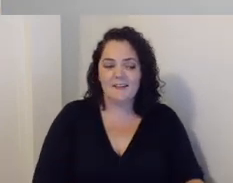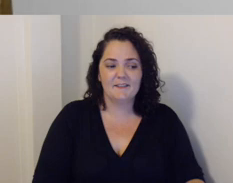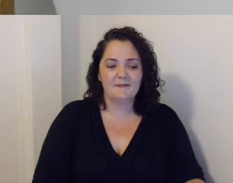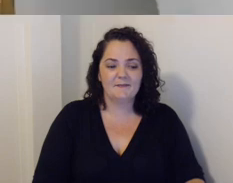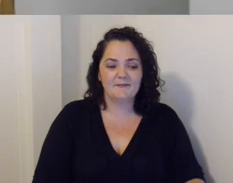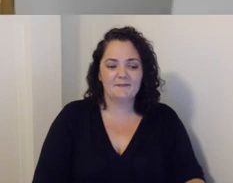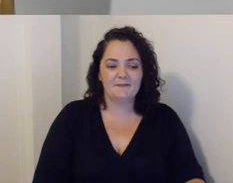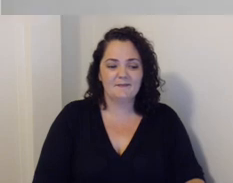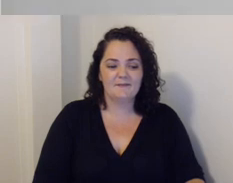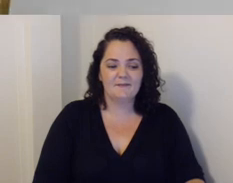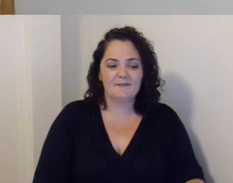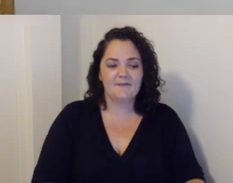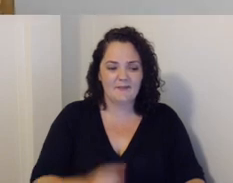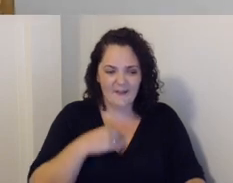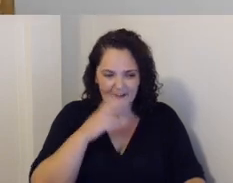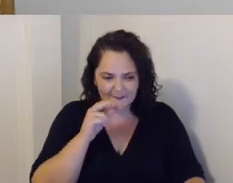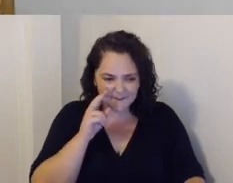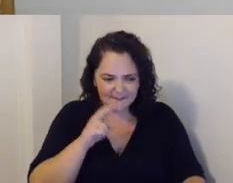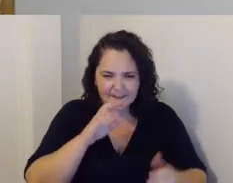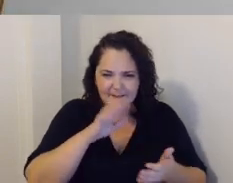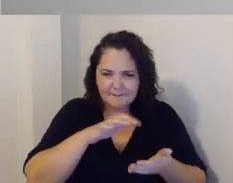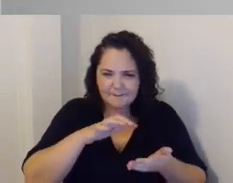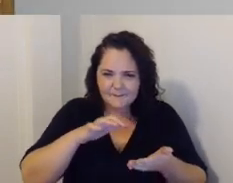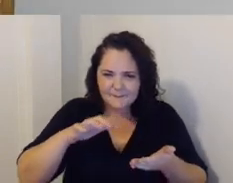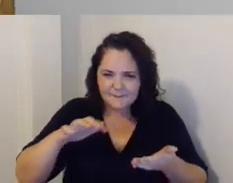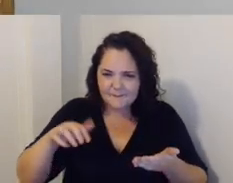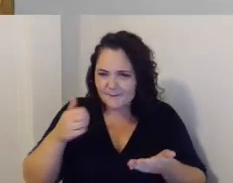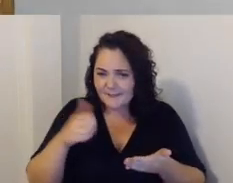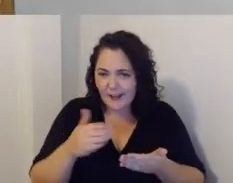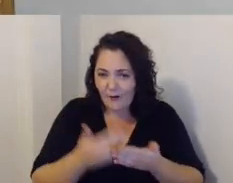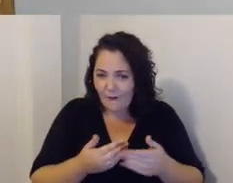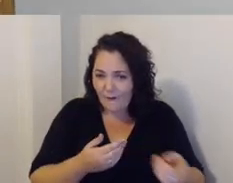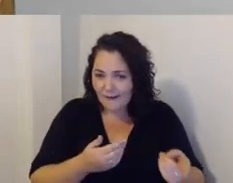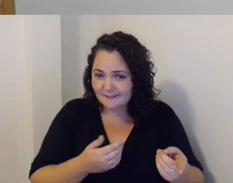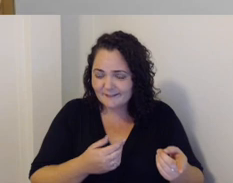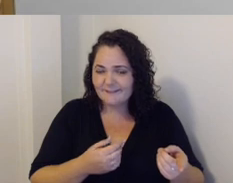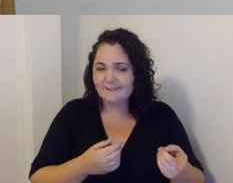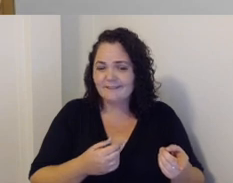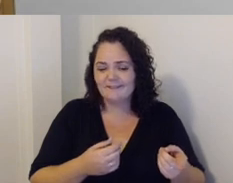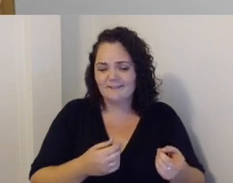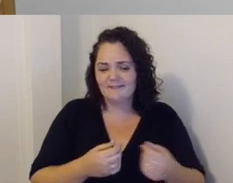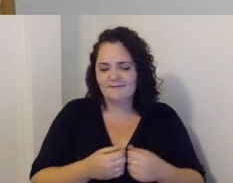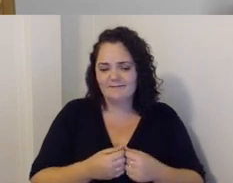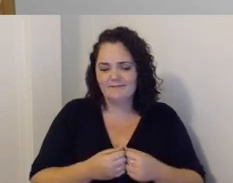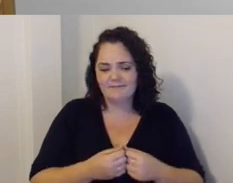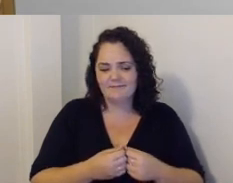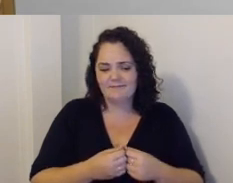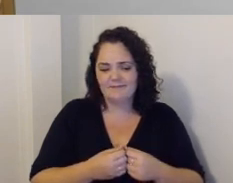in, I have some powder still that's floating around on the surface, I can even you can see I can even